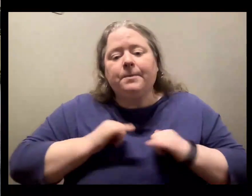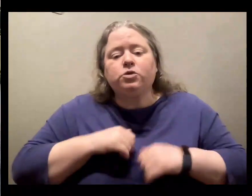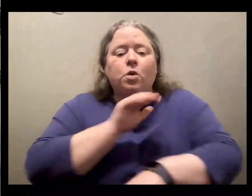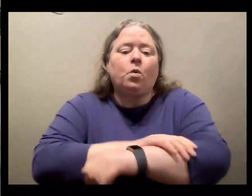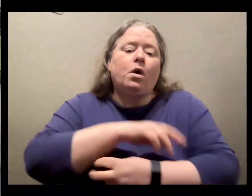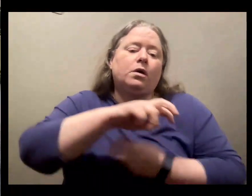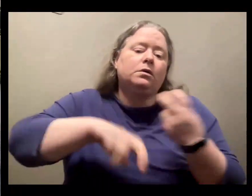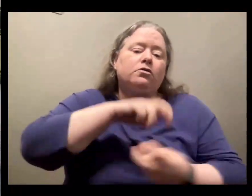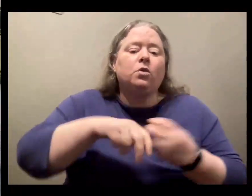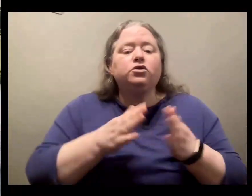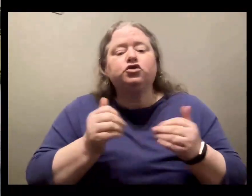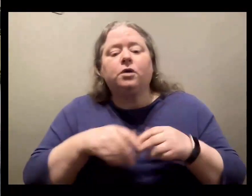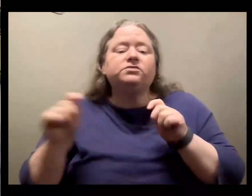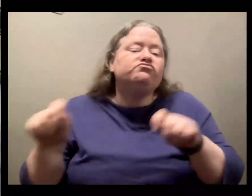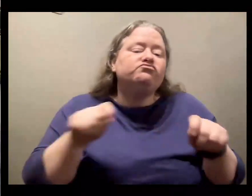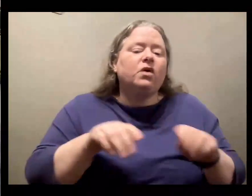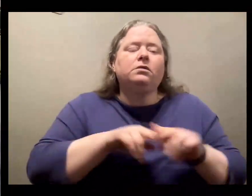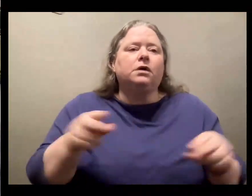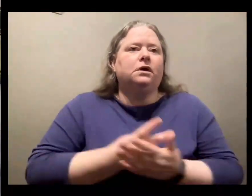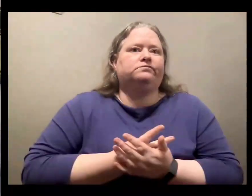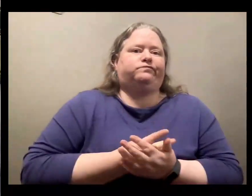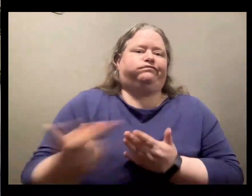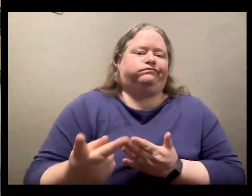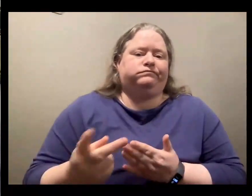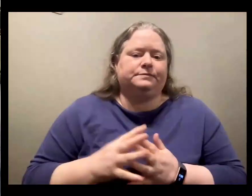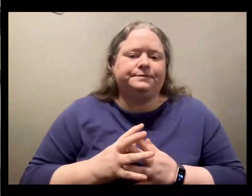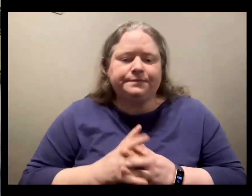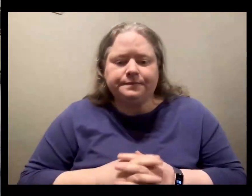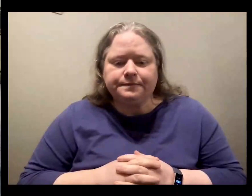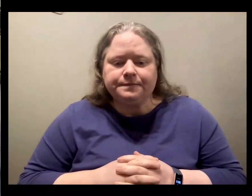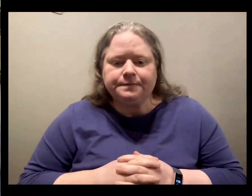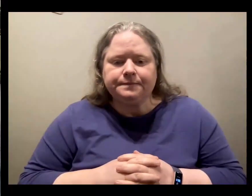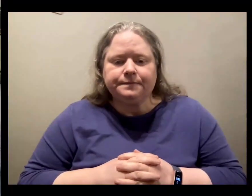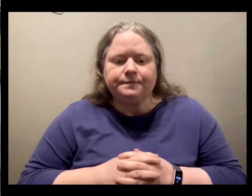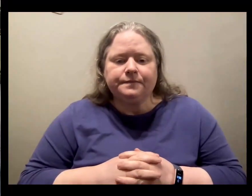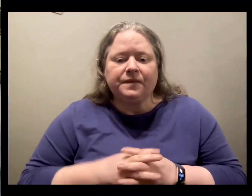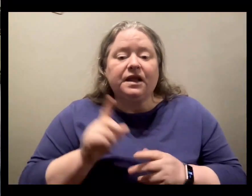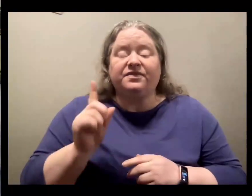to be able to walk around the shops, and not be banjaxed.